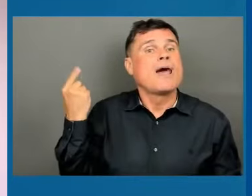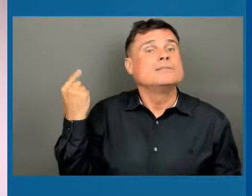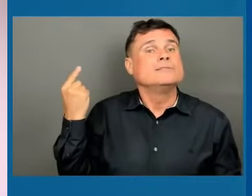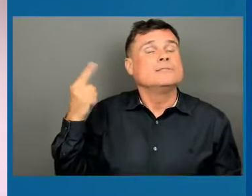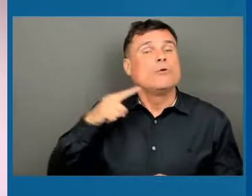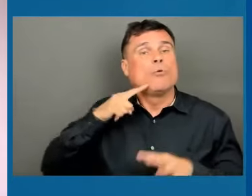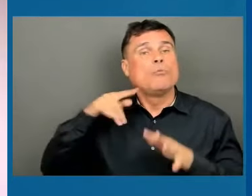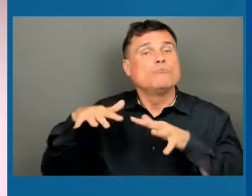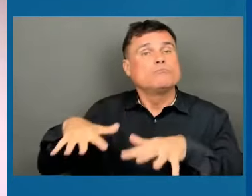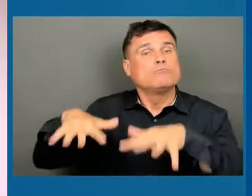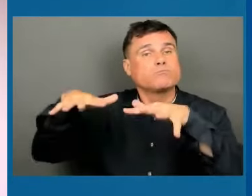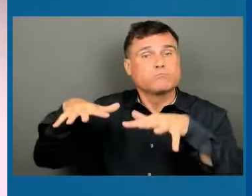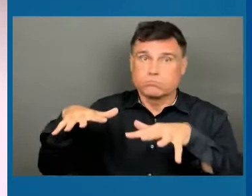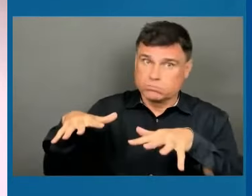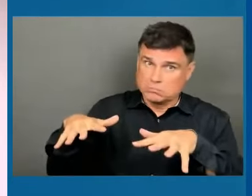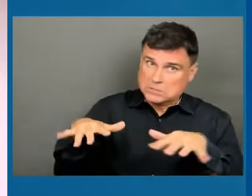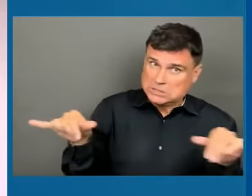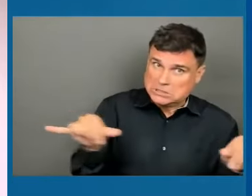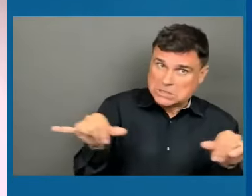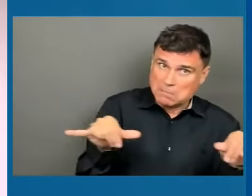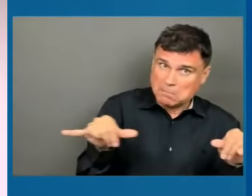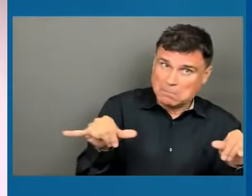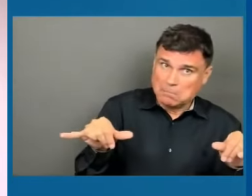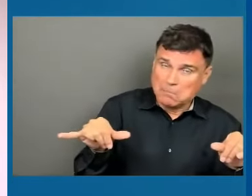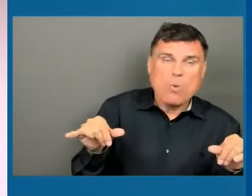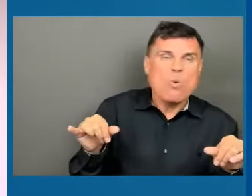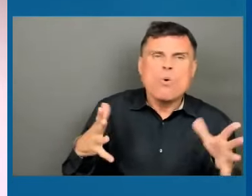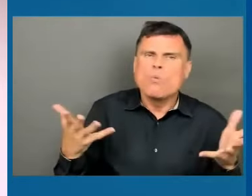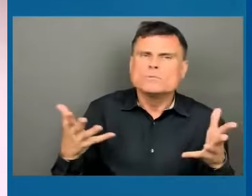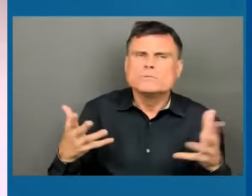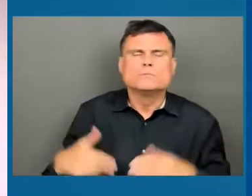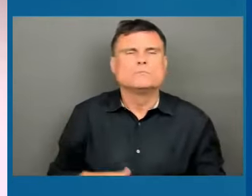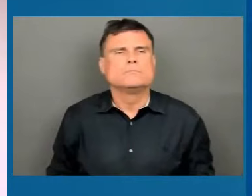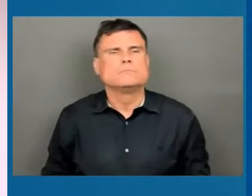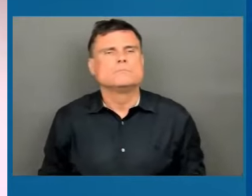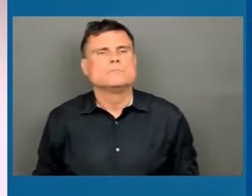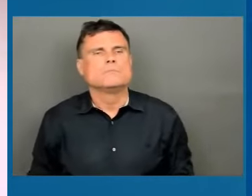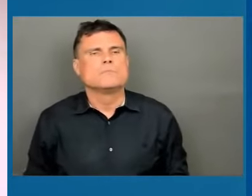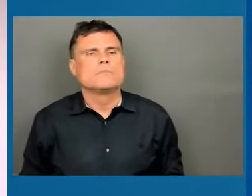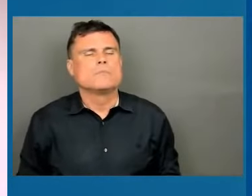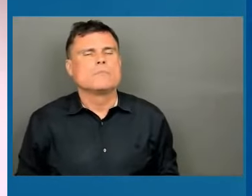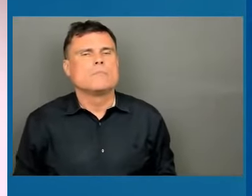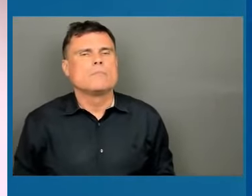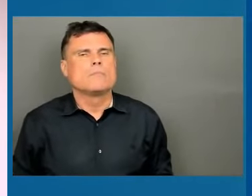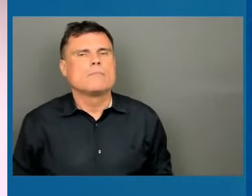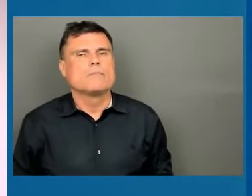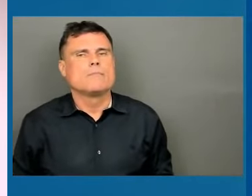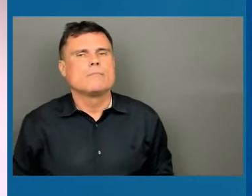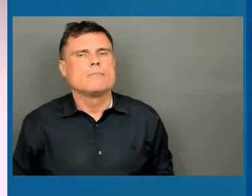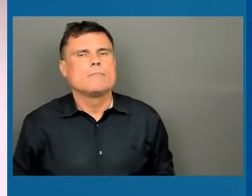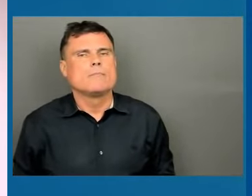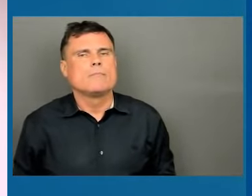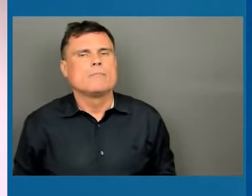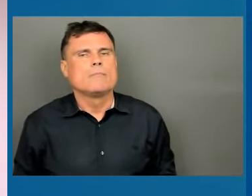recent flood events we've had up in Lea rd was in 2012, where we